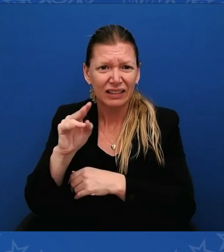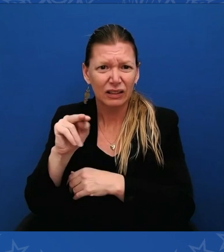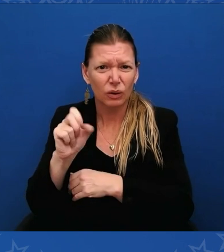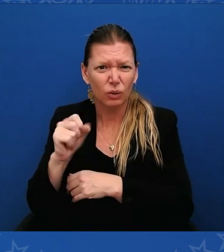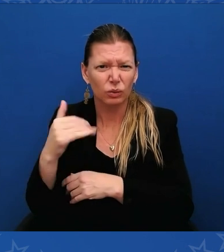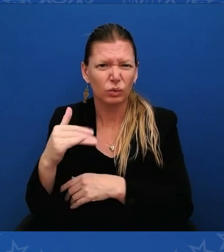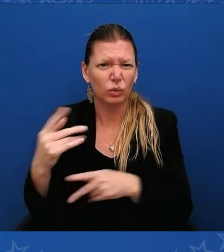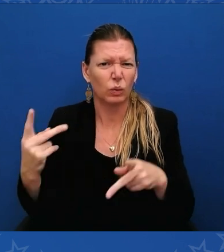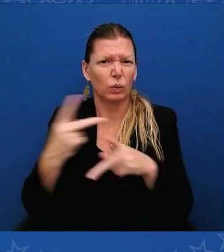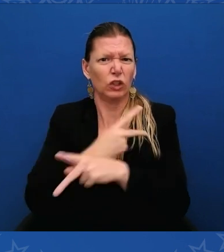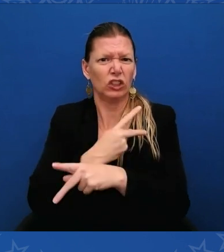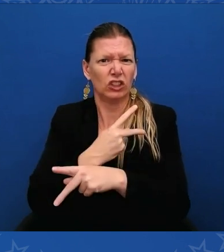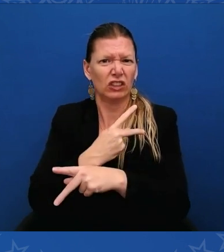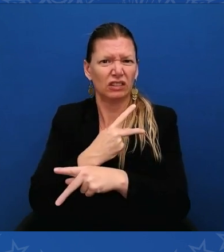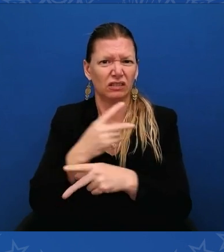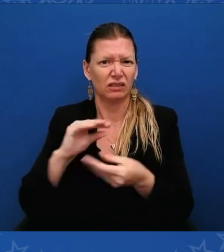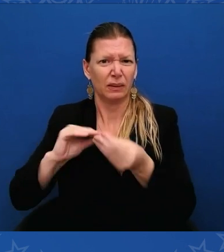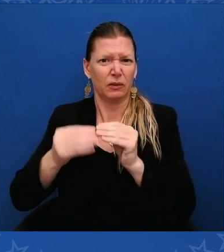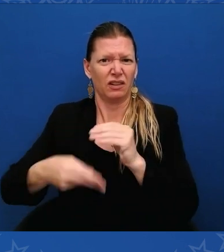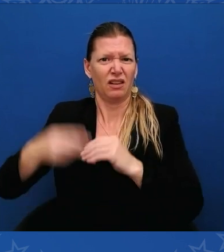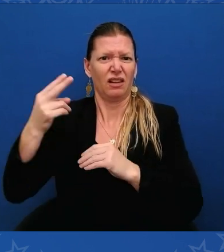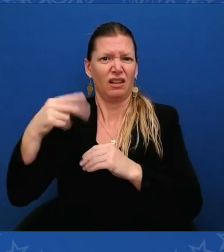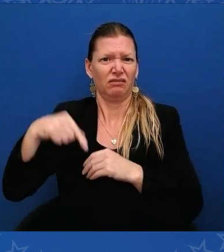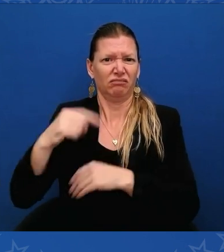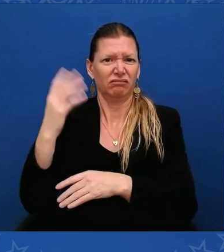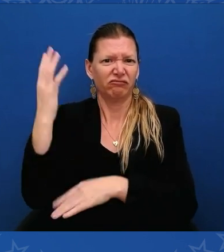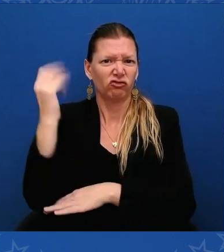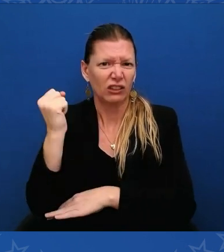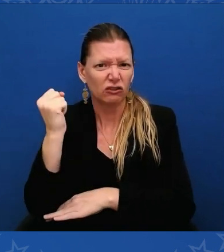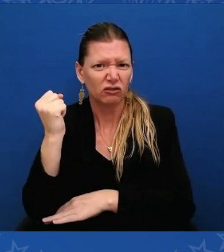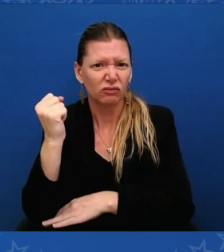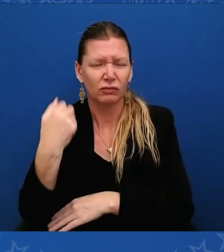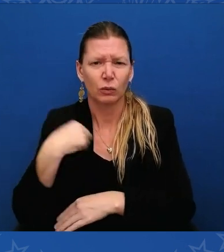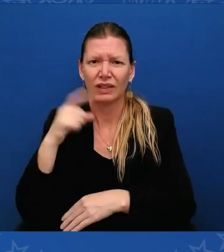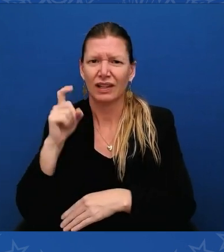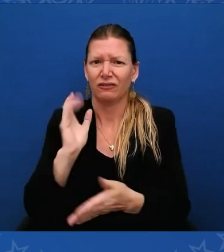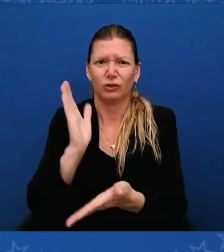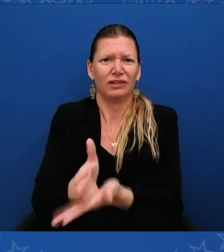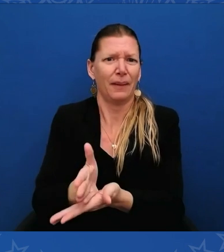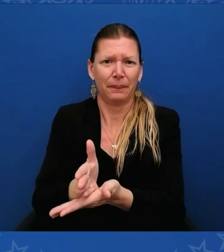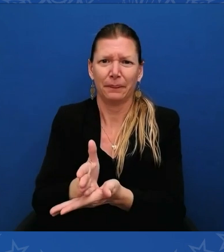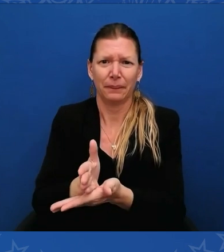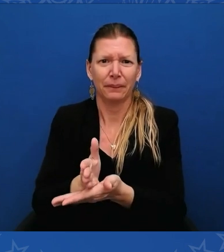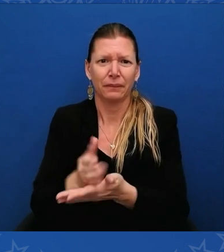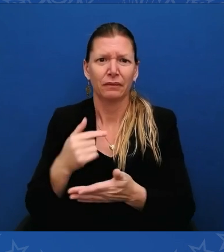Jill and I went there to spend hours with the families. If you're going to be outspoken on one act of violence,